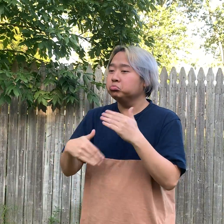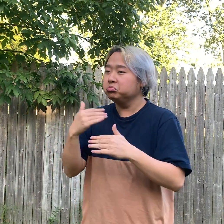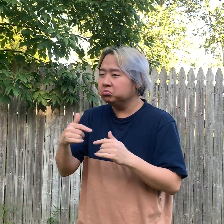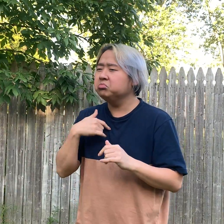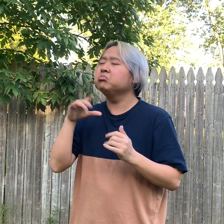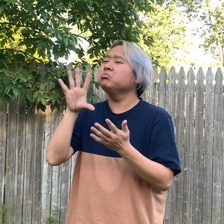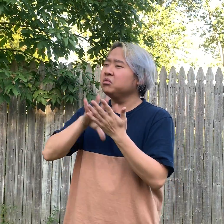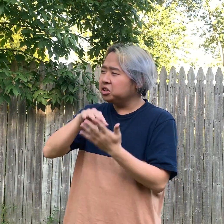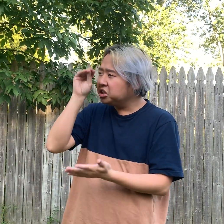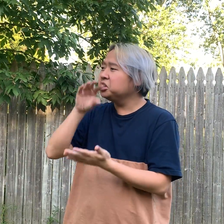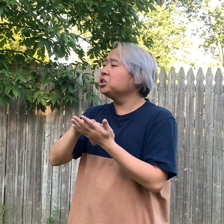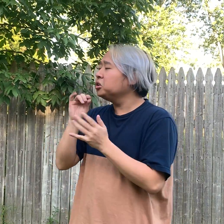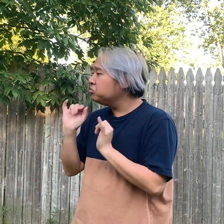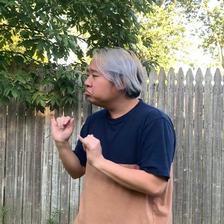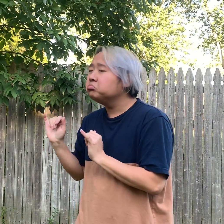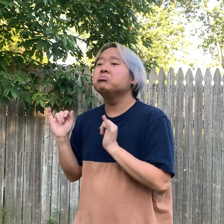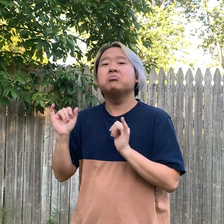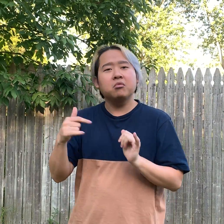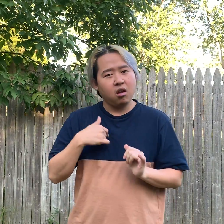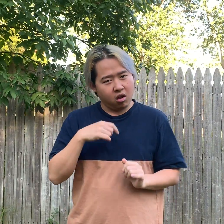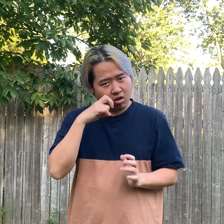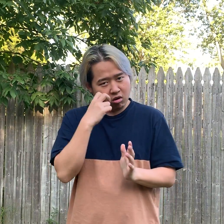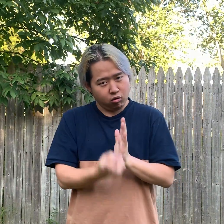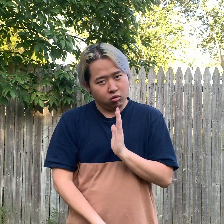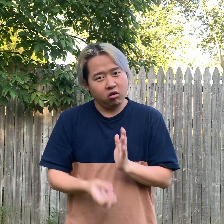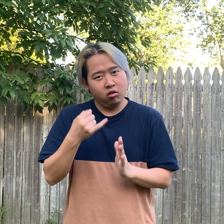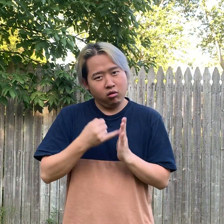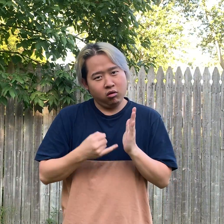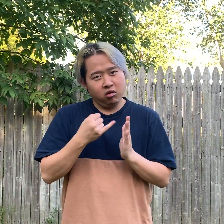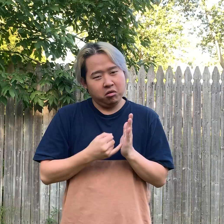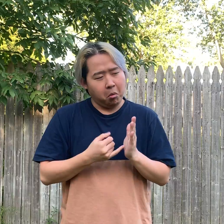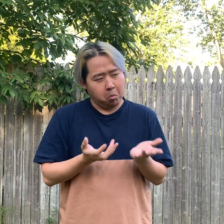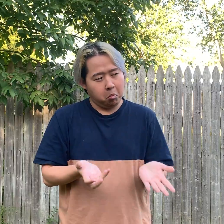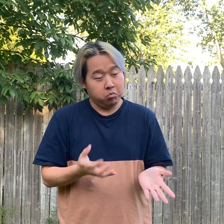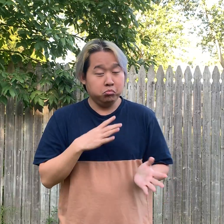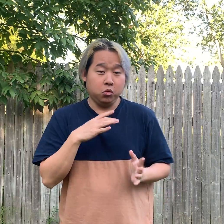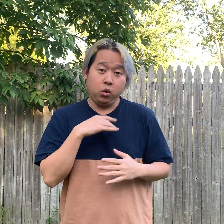During this program, I became very involved in learning about art